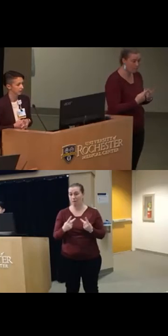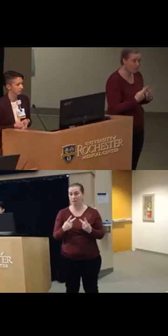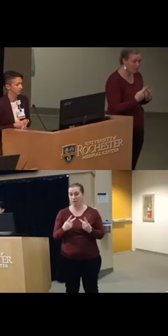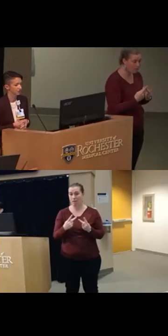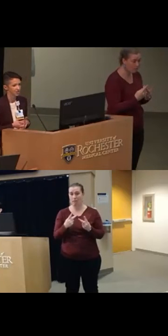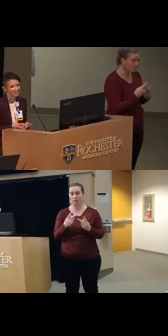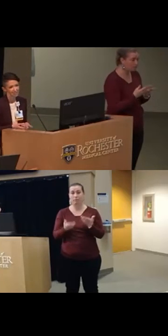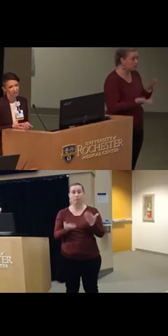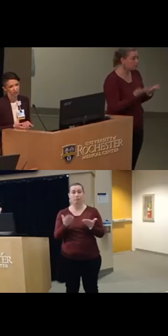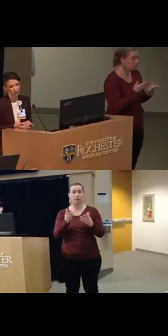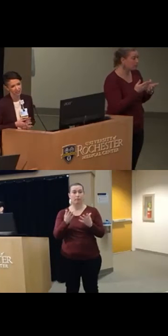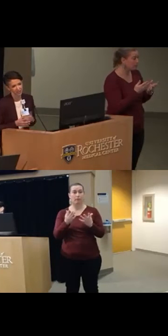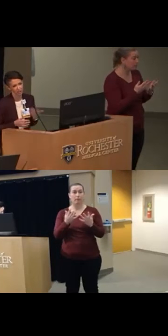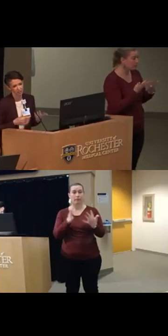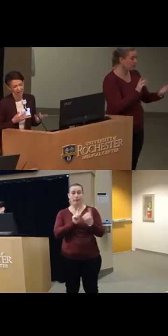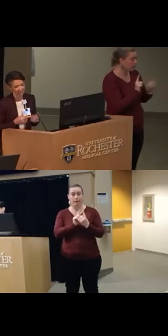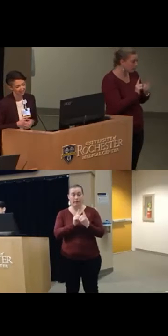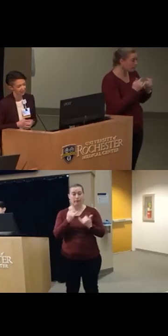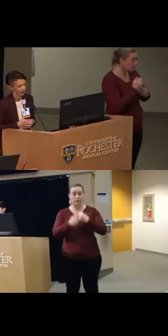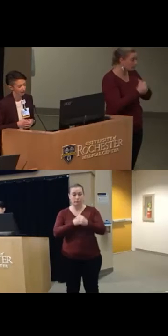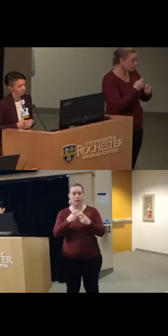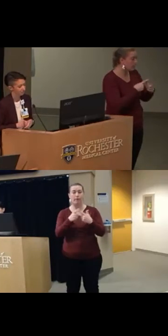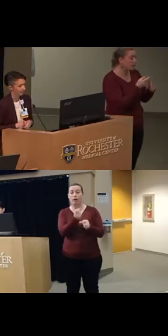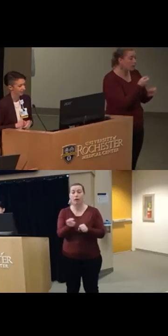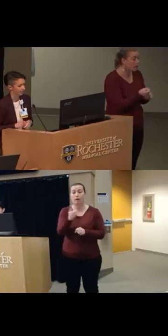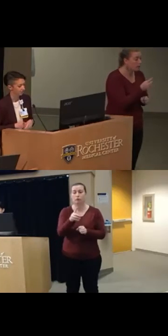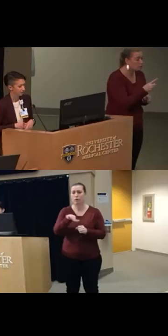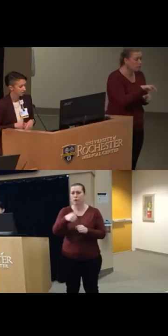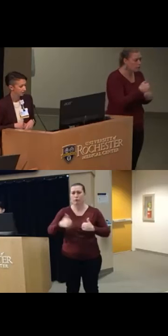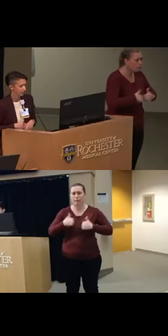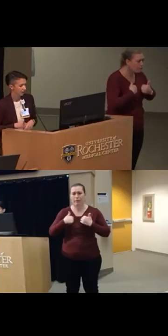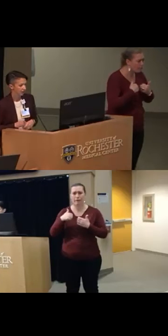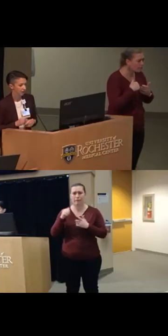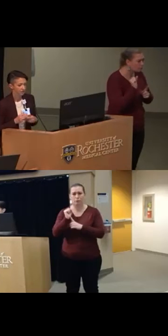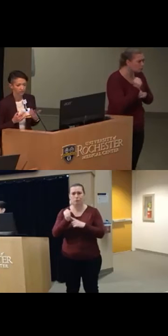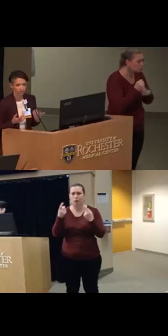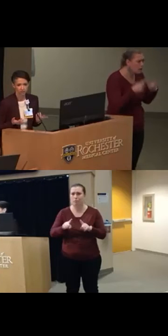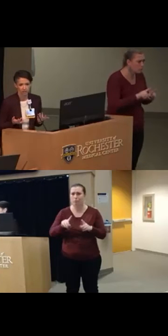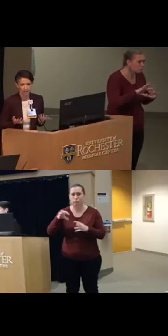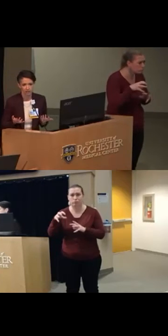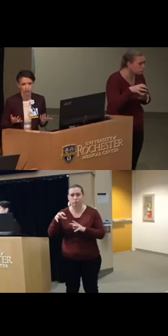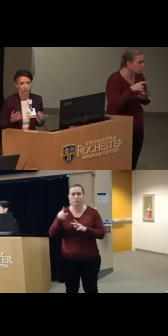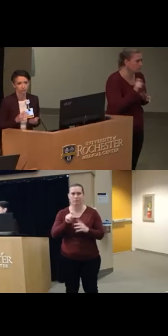life transition shows up and that they come back um in later years um and this also lets us know